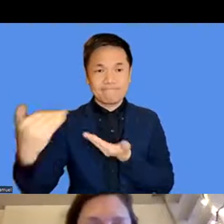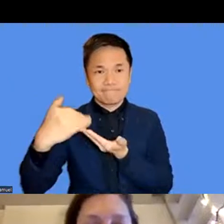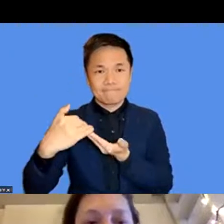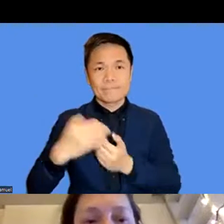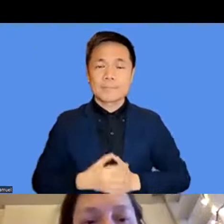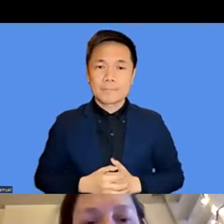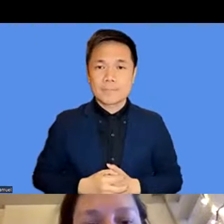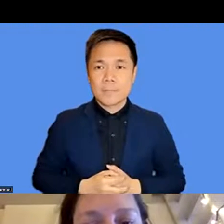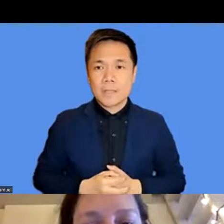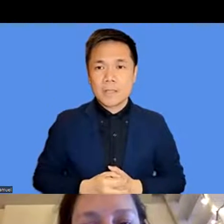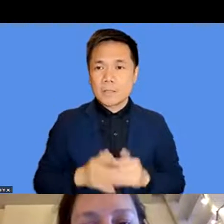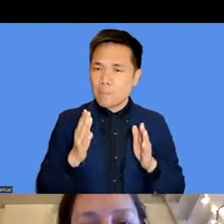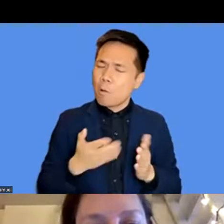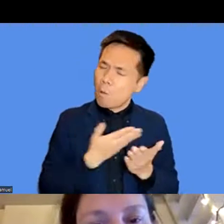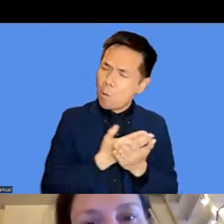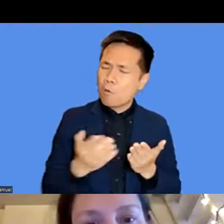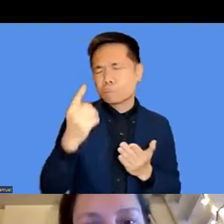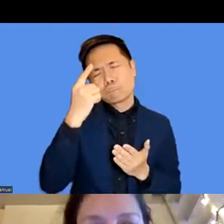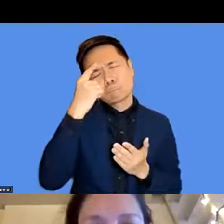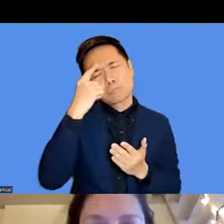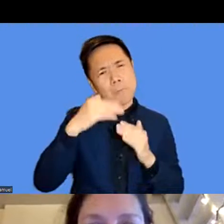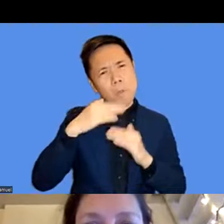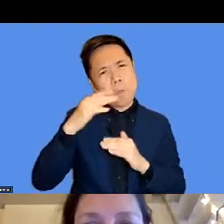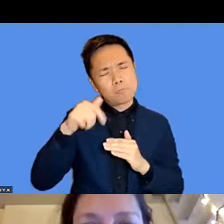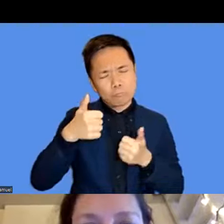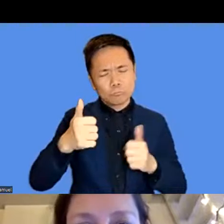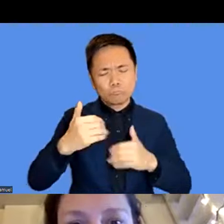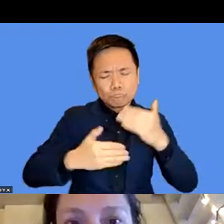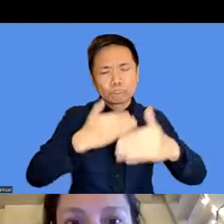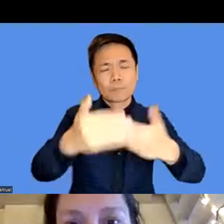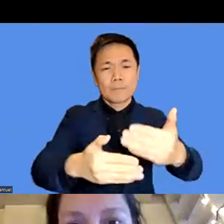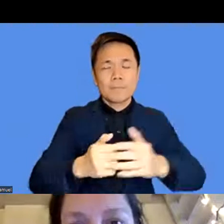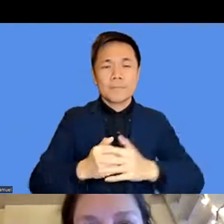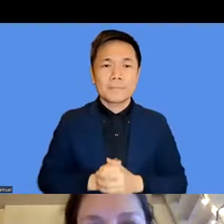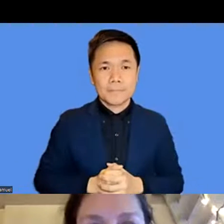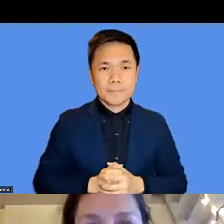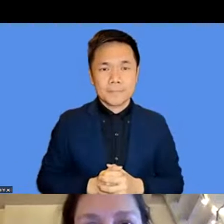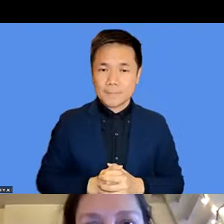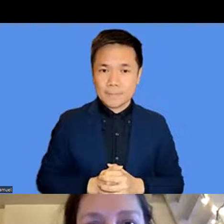we can all discuss how to move this agenda forward, and clearly, we are interested in